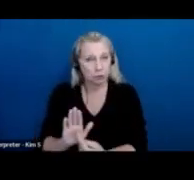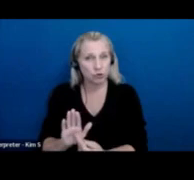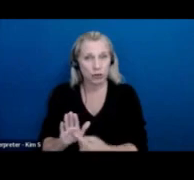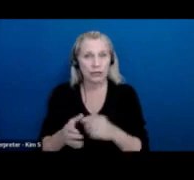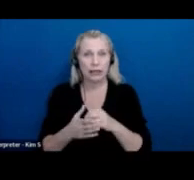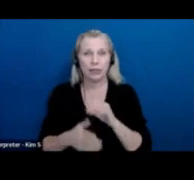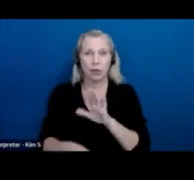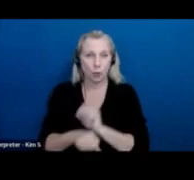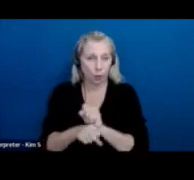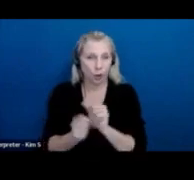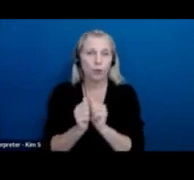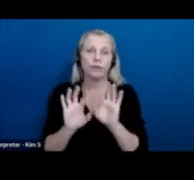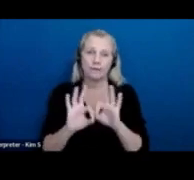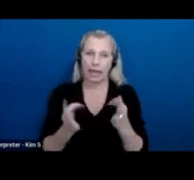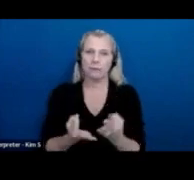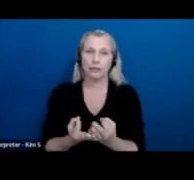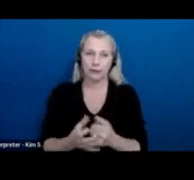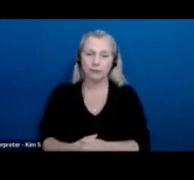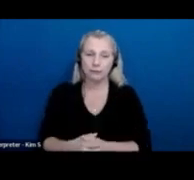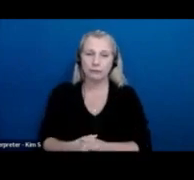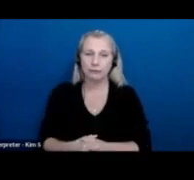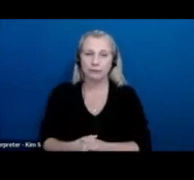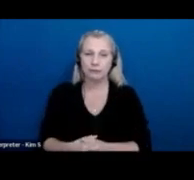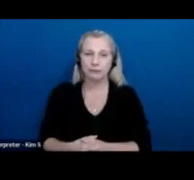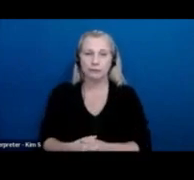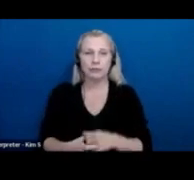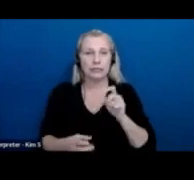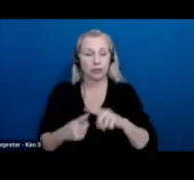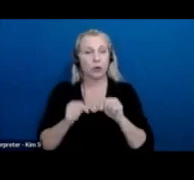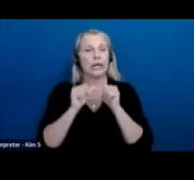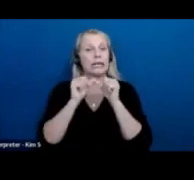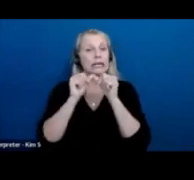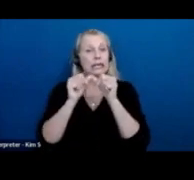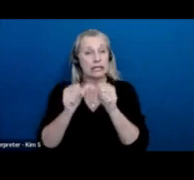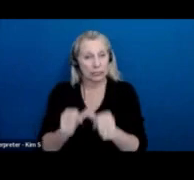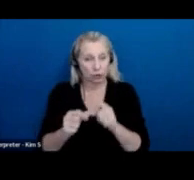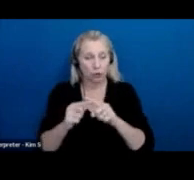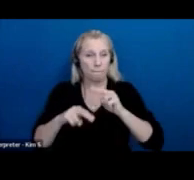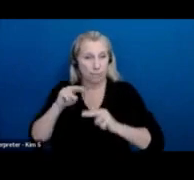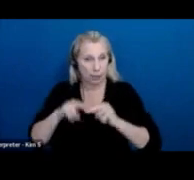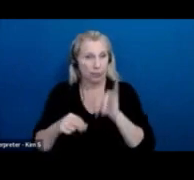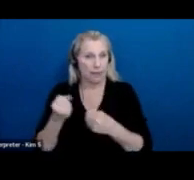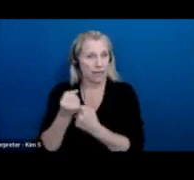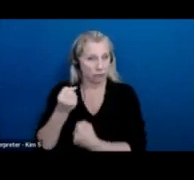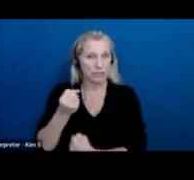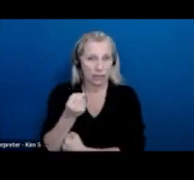work with families. We need to continue to build upon this foundation and clearly identify